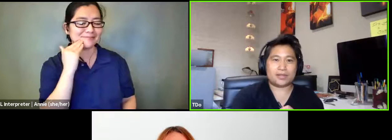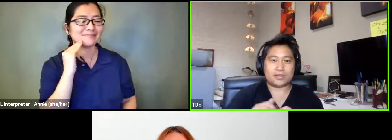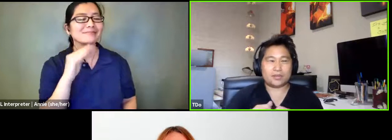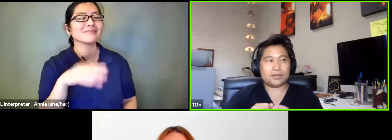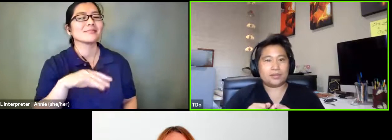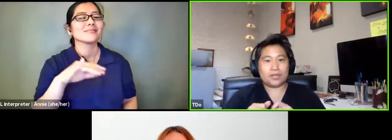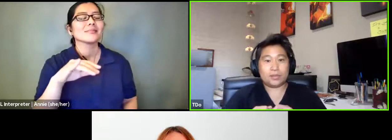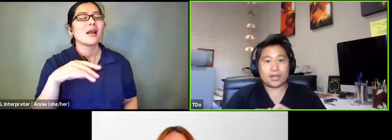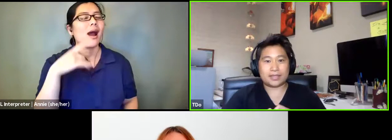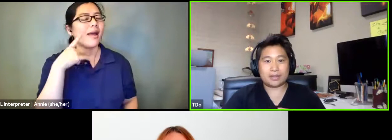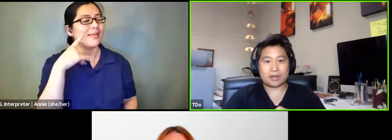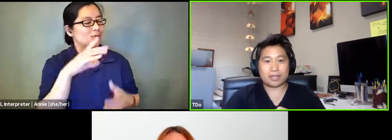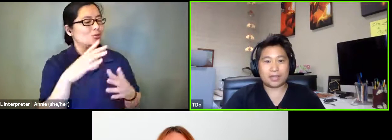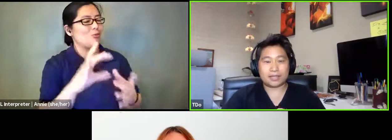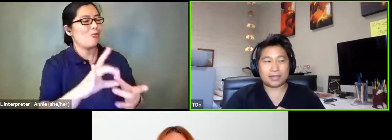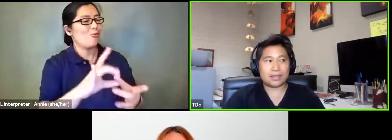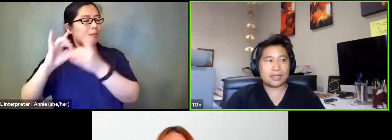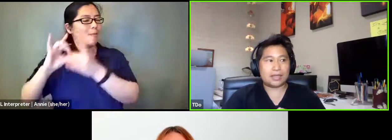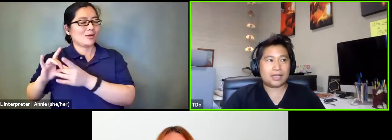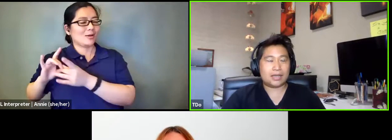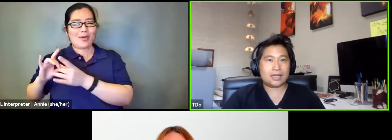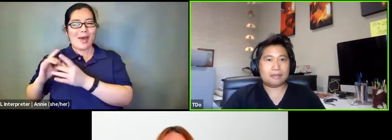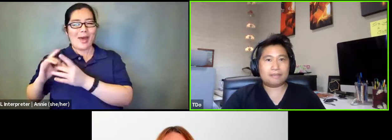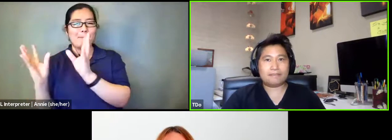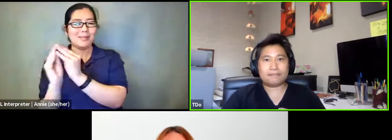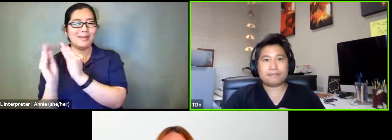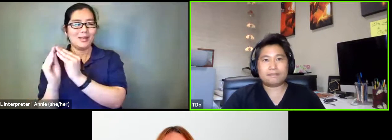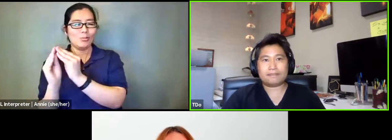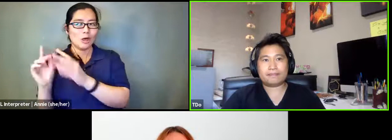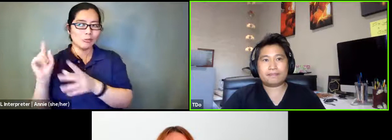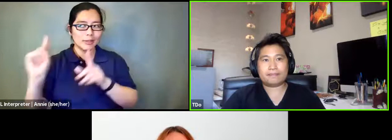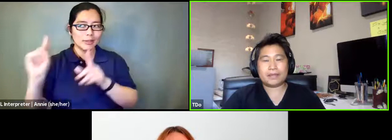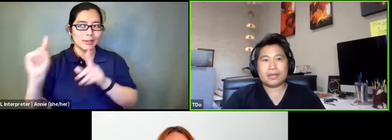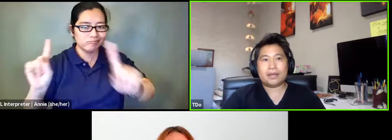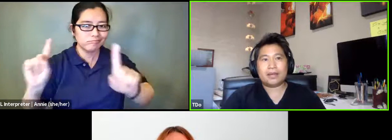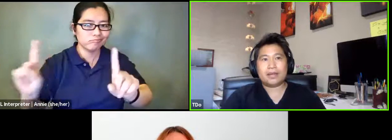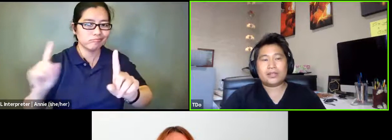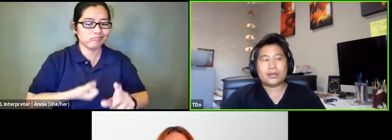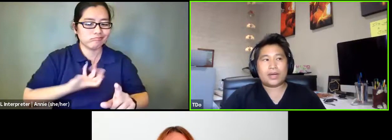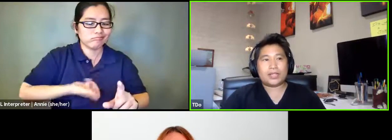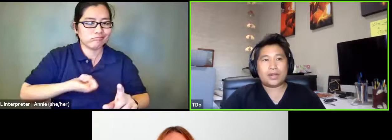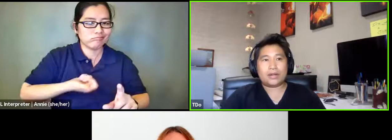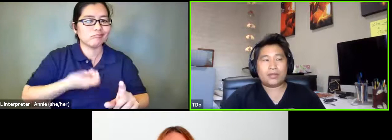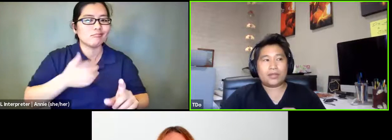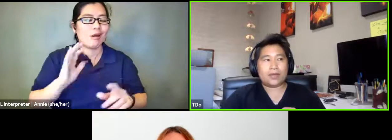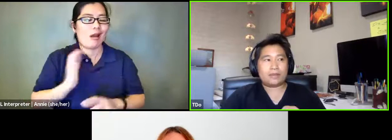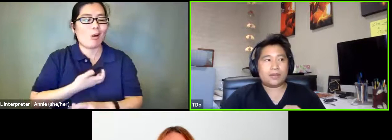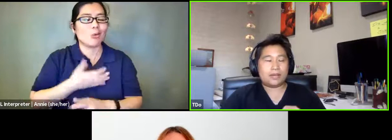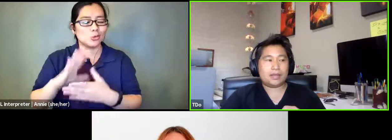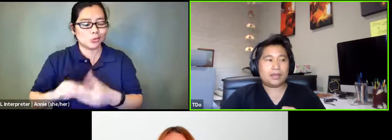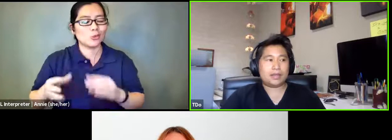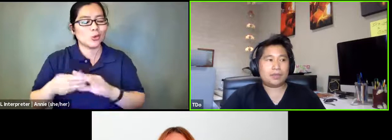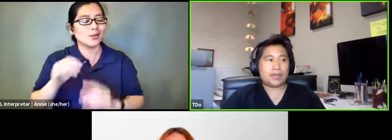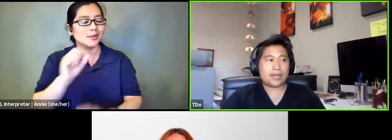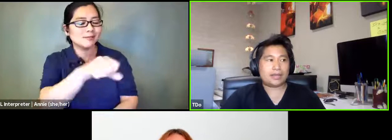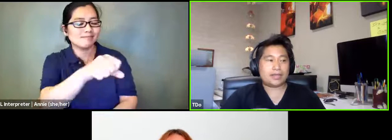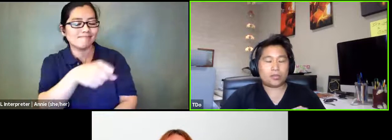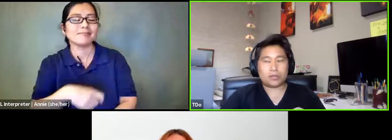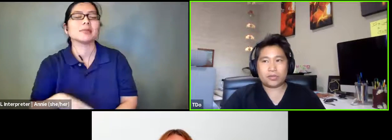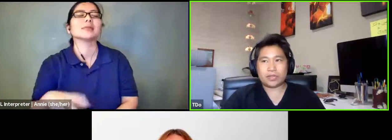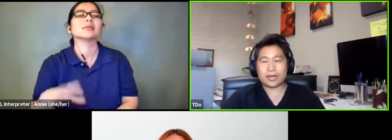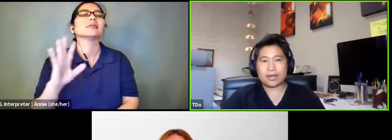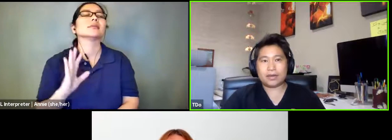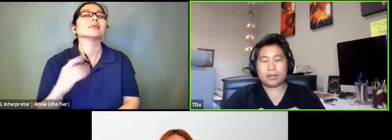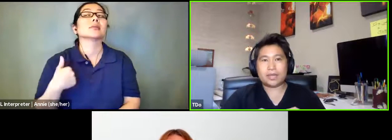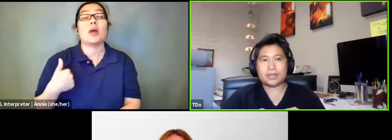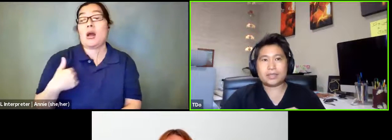to humanizing the process. What I shared with the company and we had several people share was